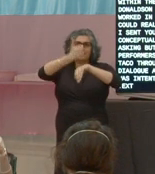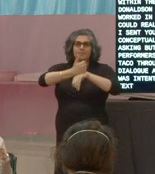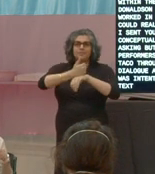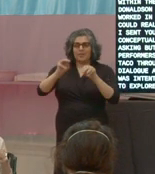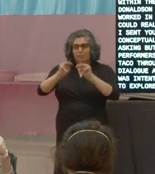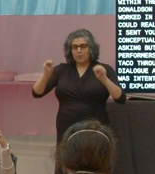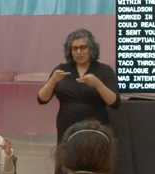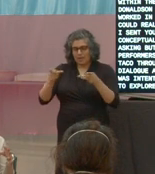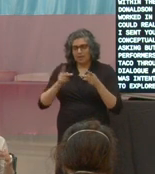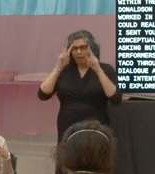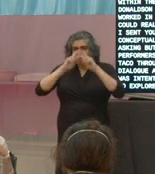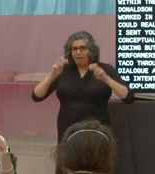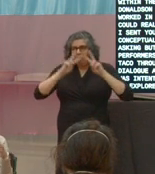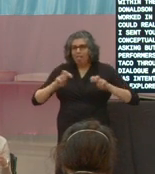Sara Krajewski: aspects of looking and being looked